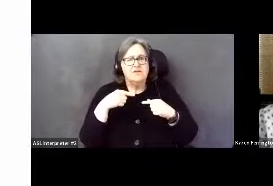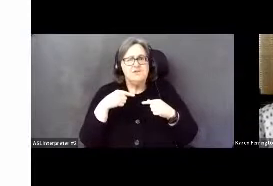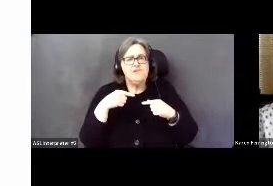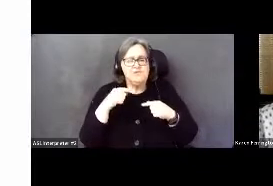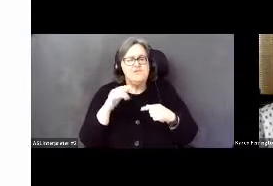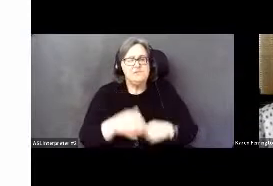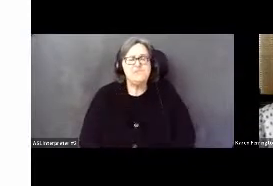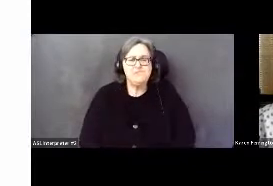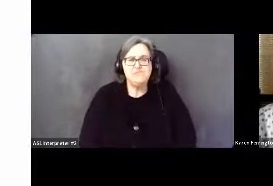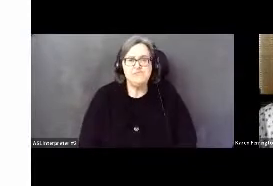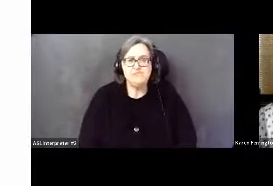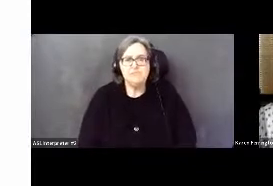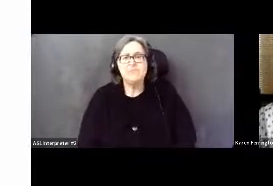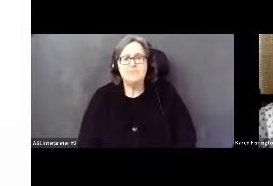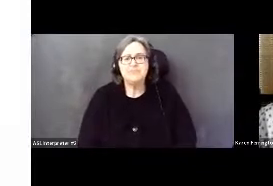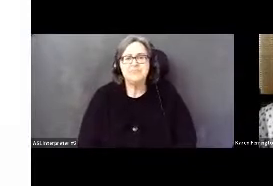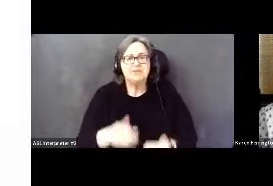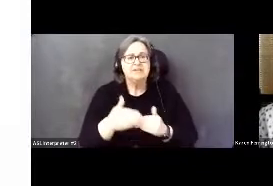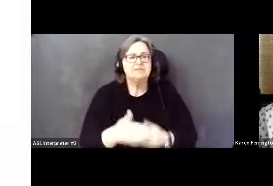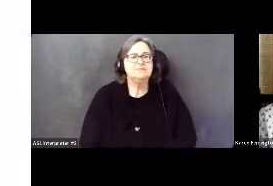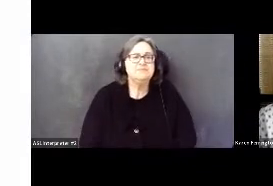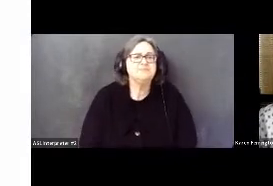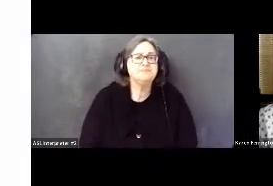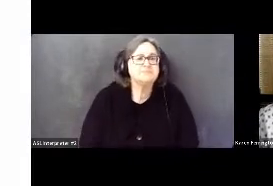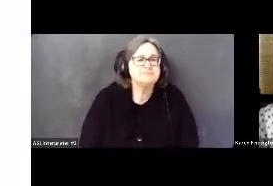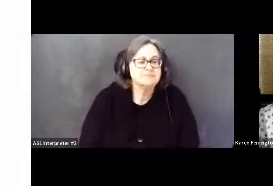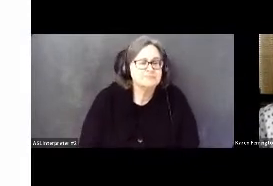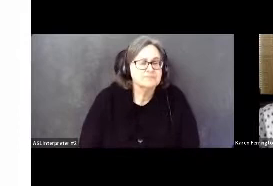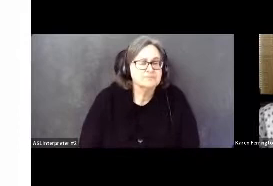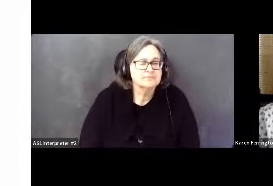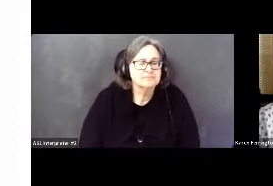Okay. So go on to the next slide.